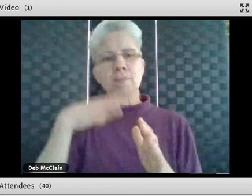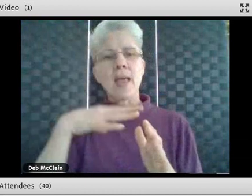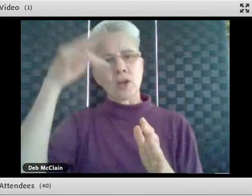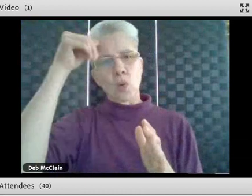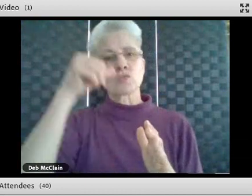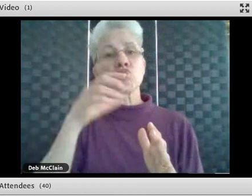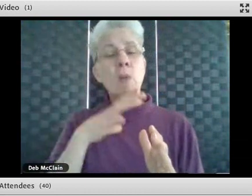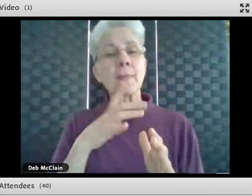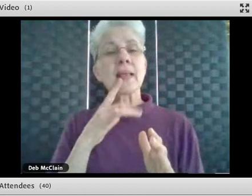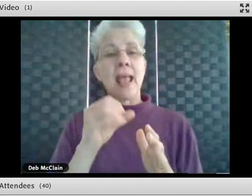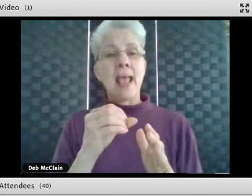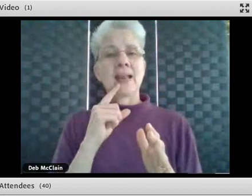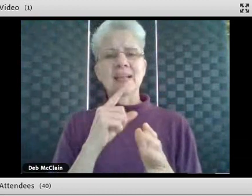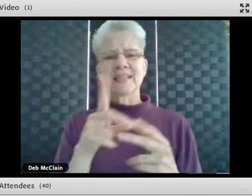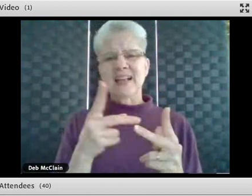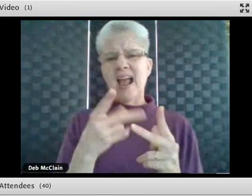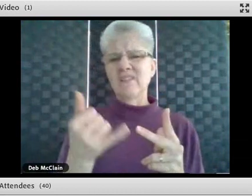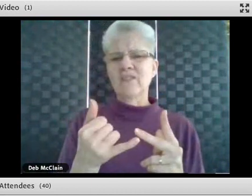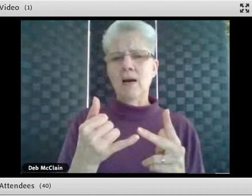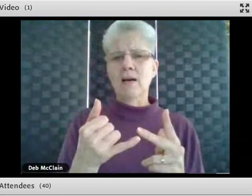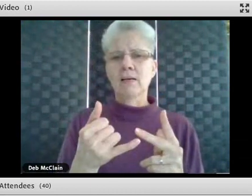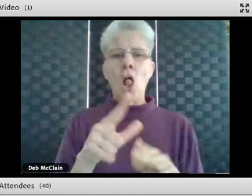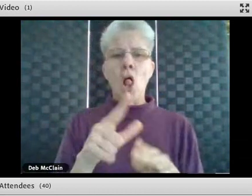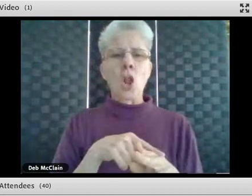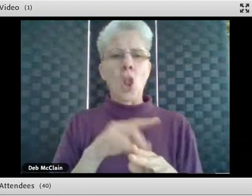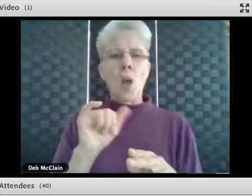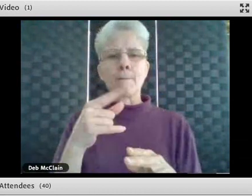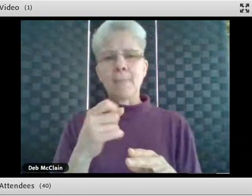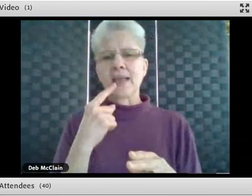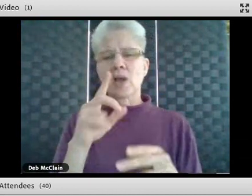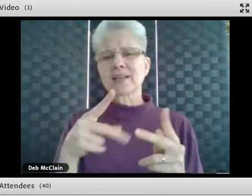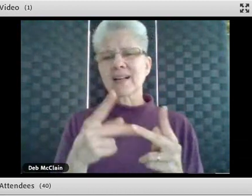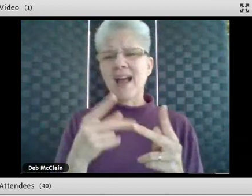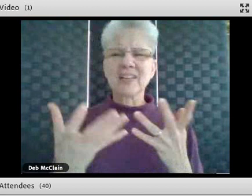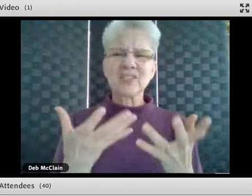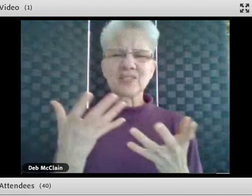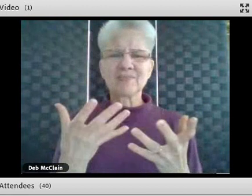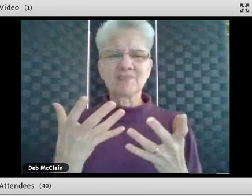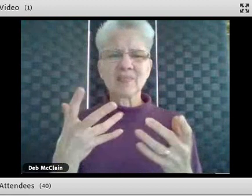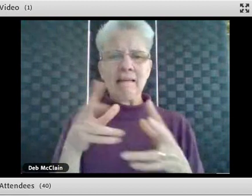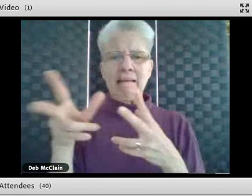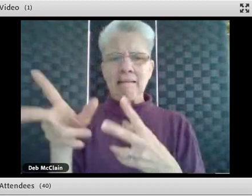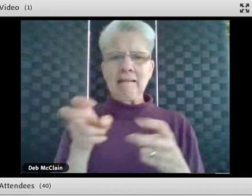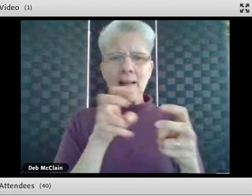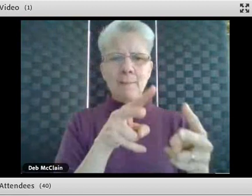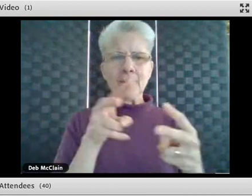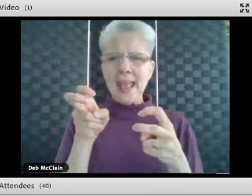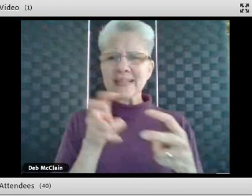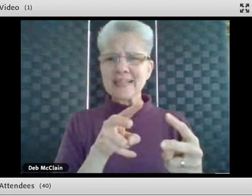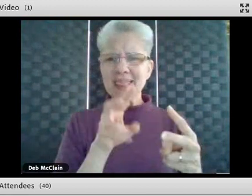And it's kind of a long page, so I had to kind of cut and paste things and sort of fit this on my screen.